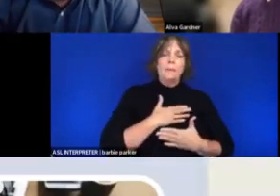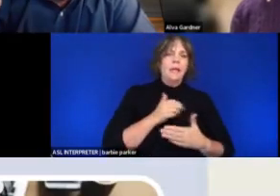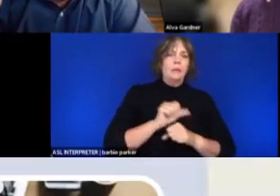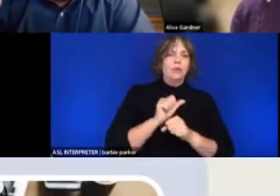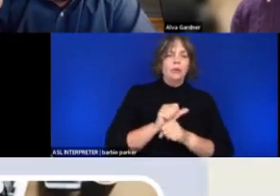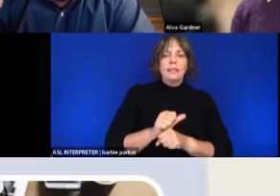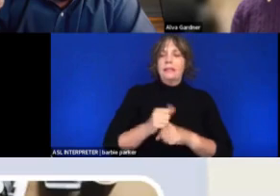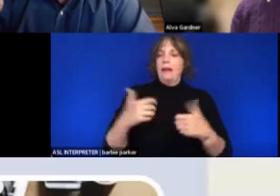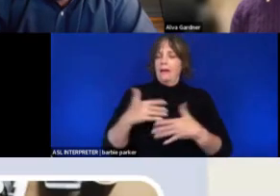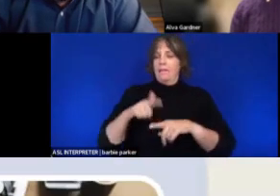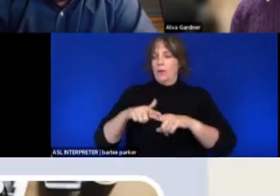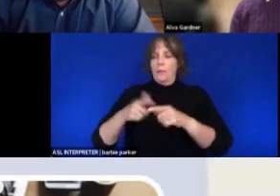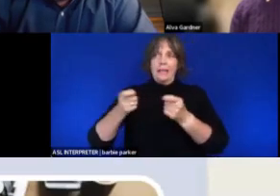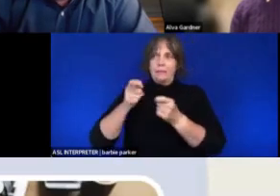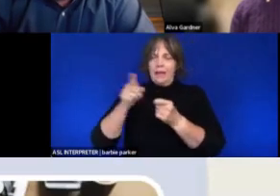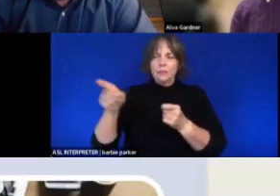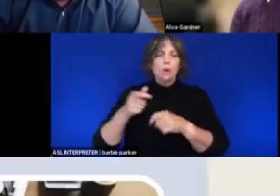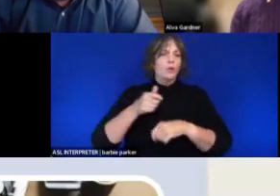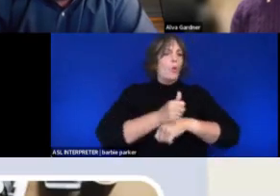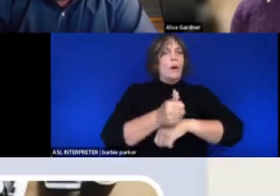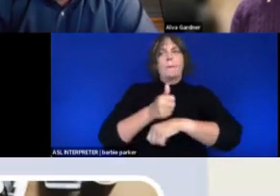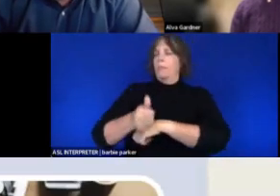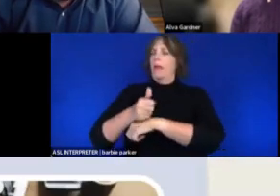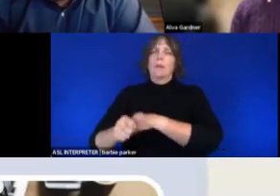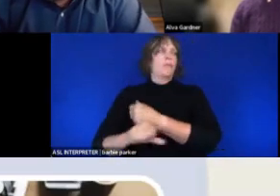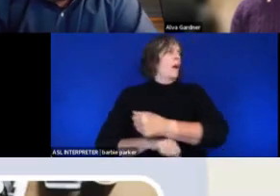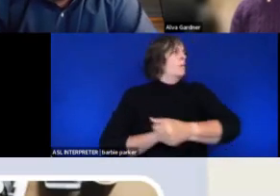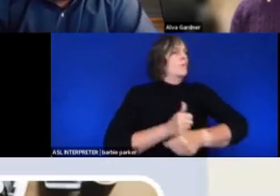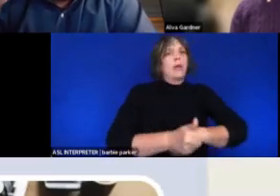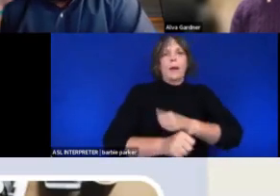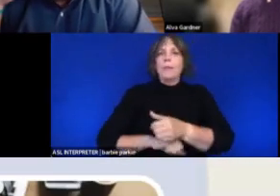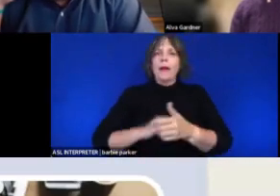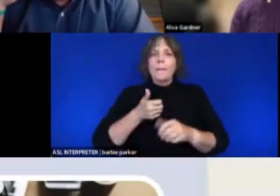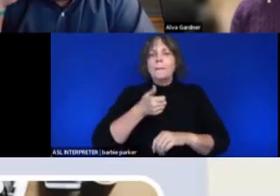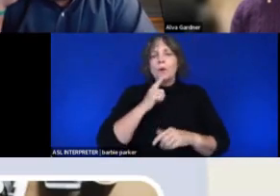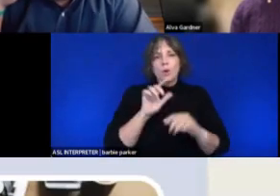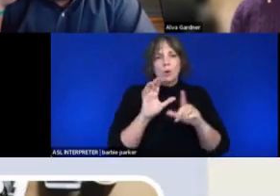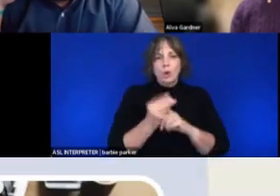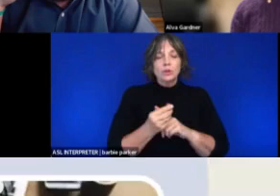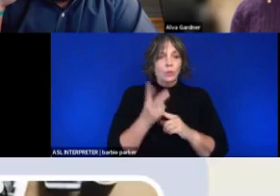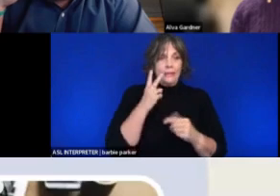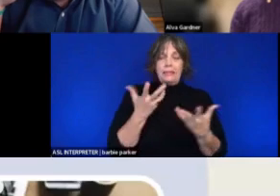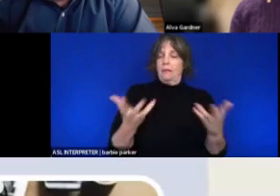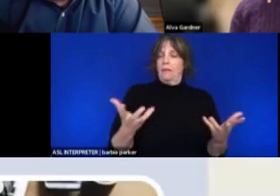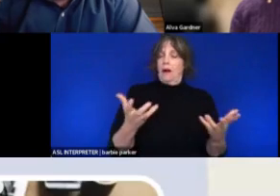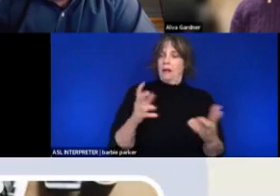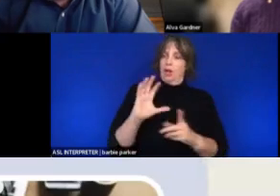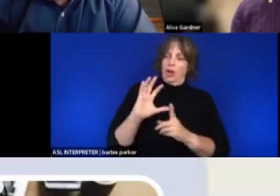culture that's going on, one of the things we often see in organizations are crisis culture. We're just putting out fires rather than really taking